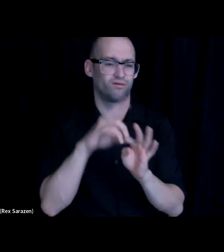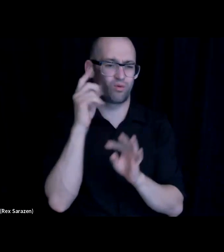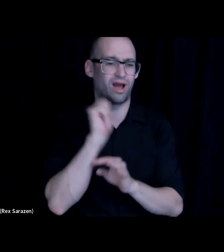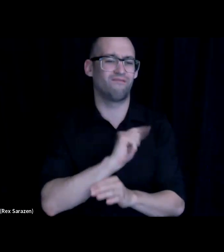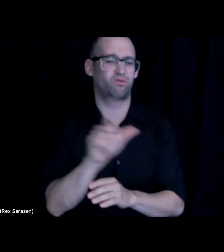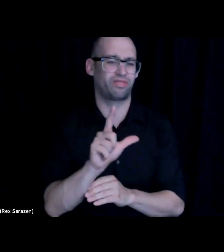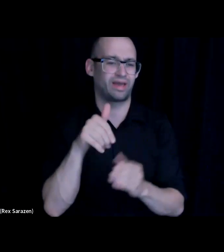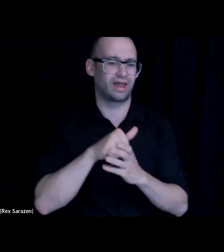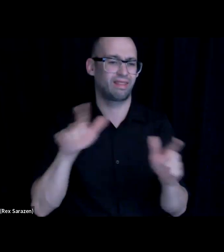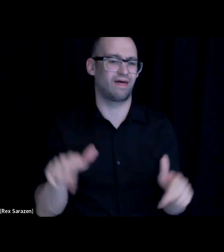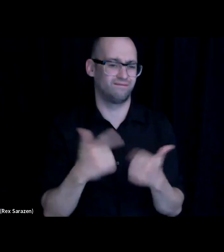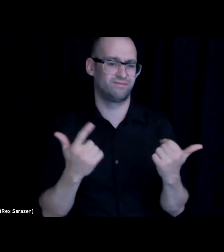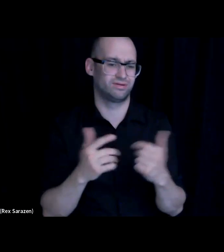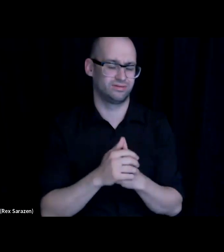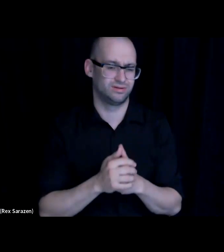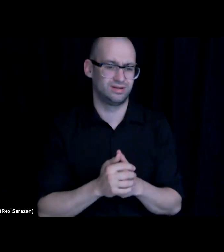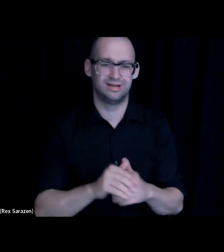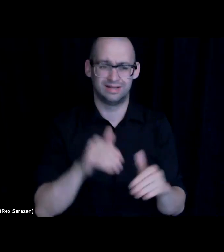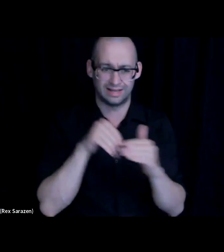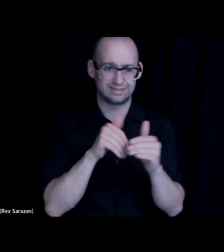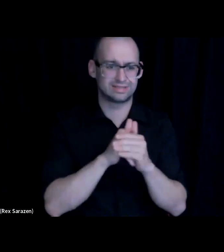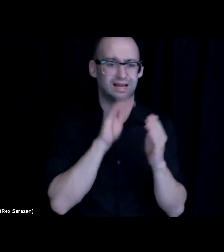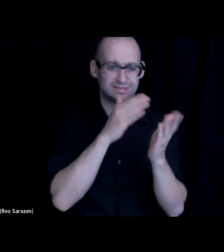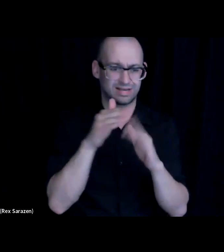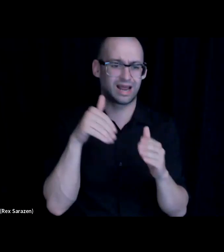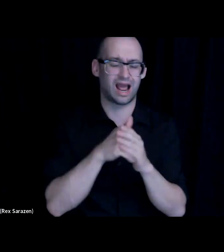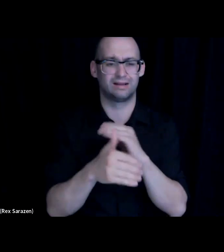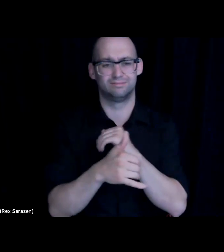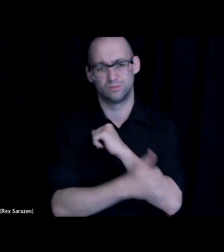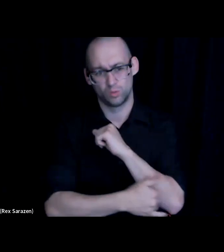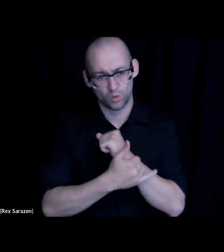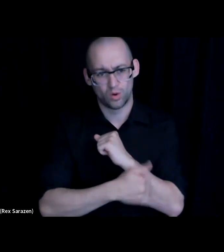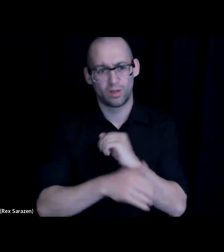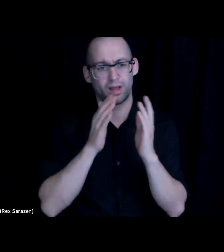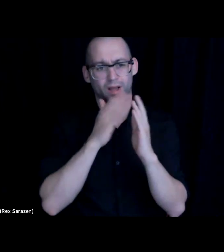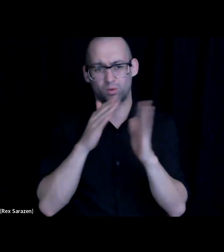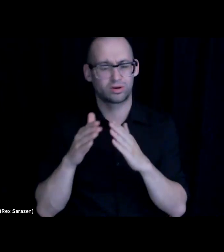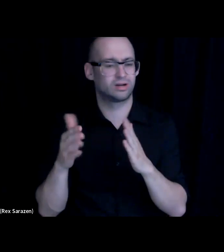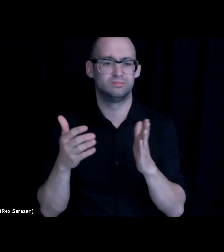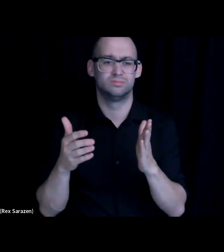as we saw in our inner cities and our rural communities signing up even to get the vaccination